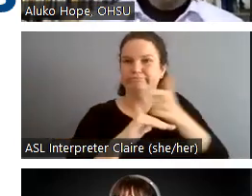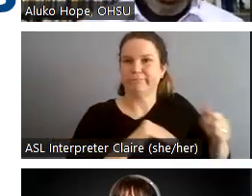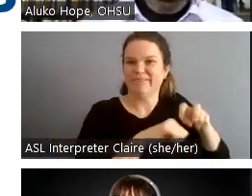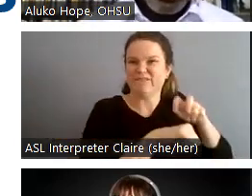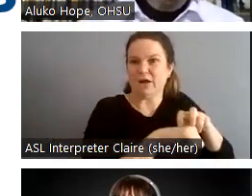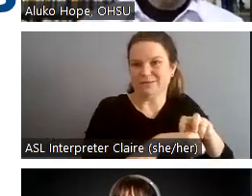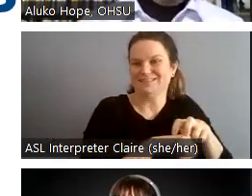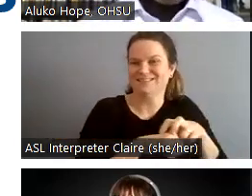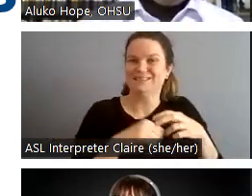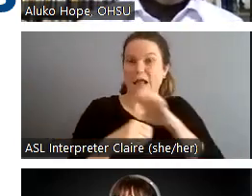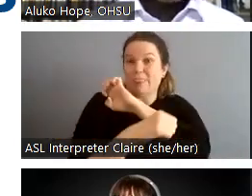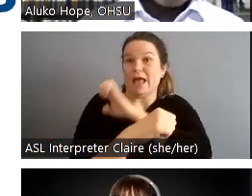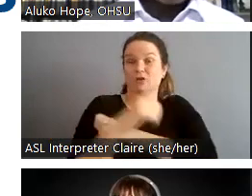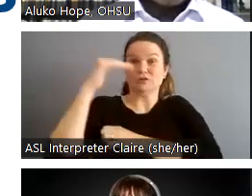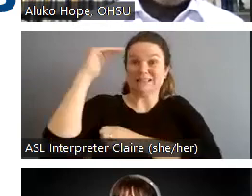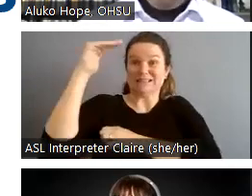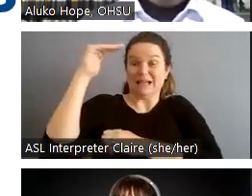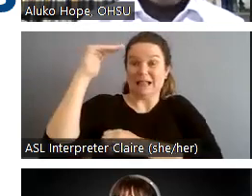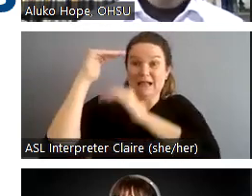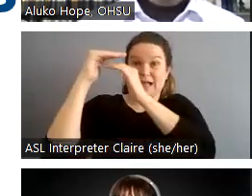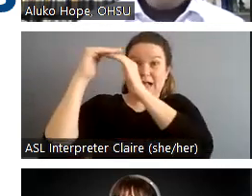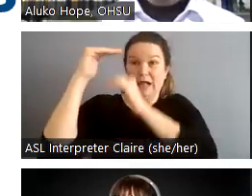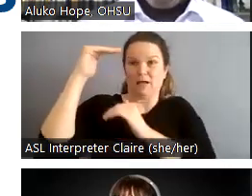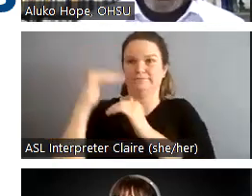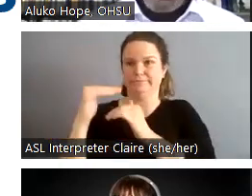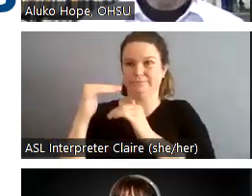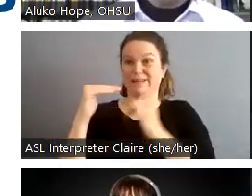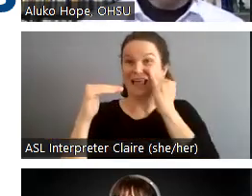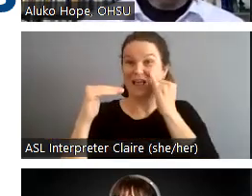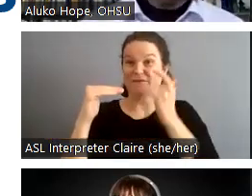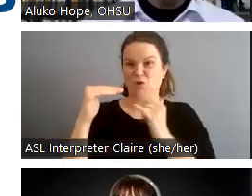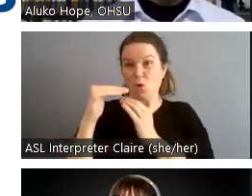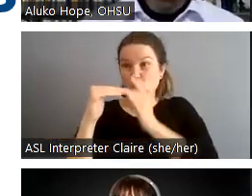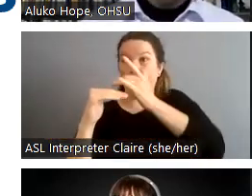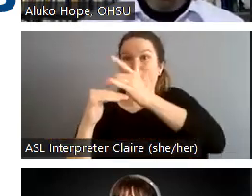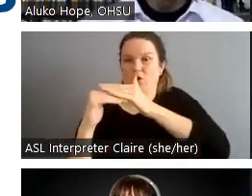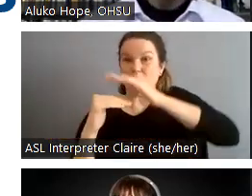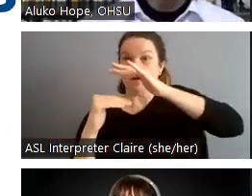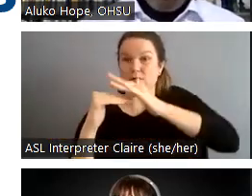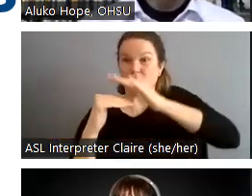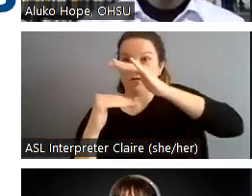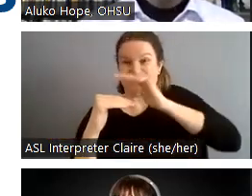lowered, when you spend more time above that